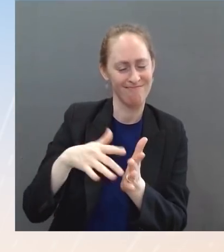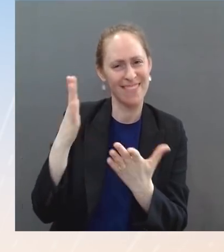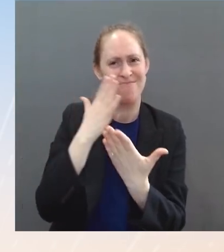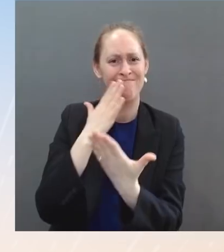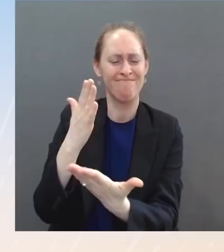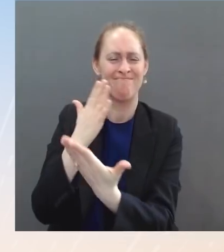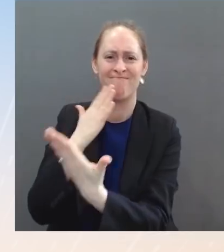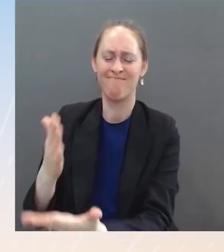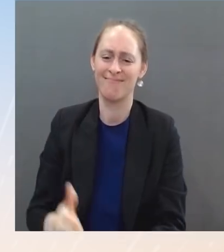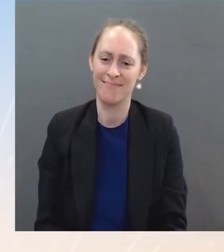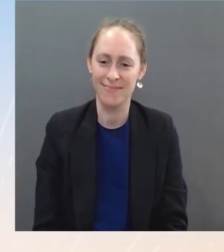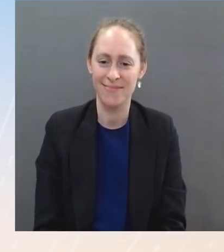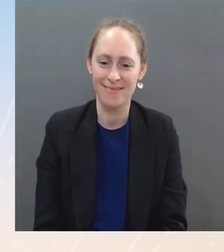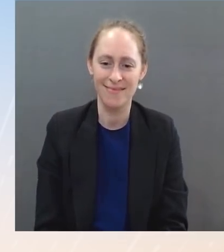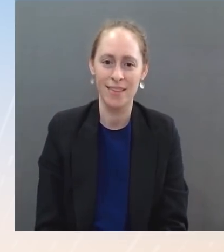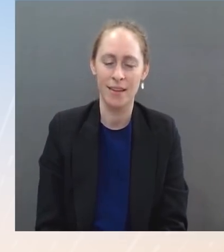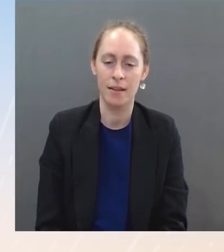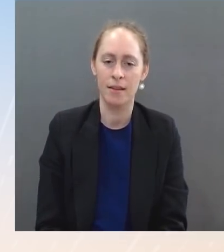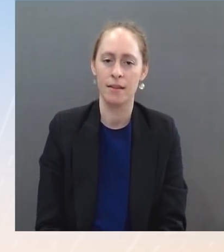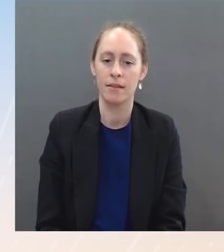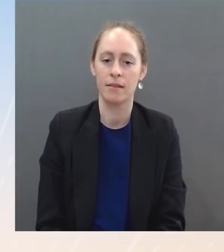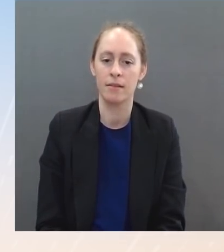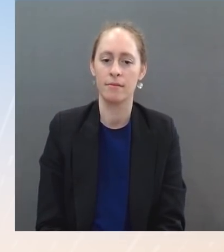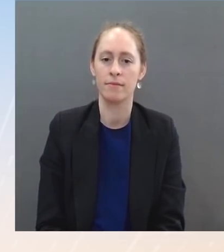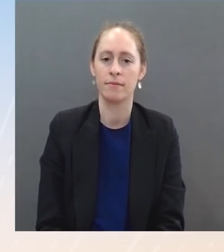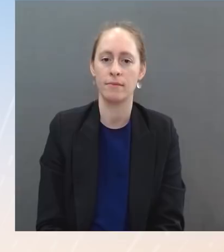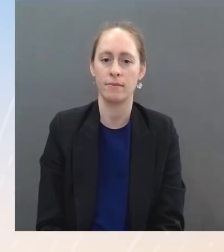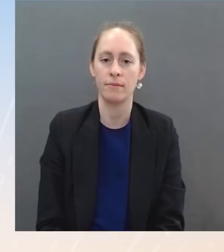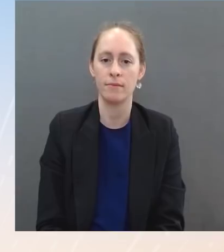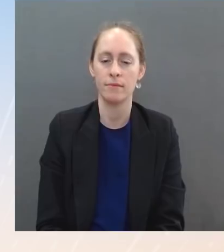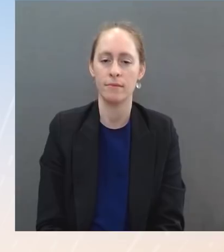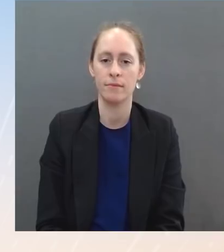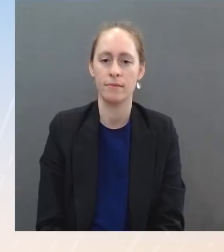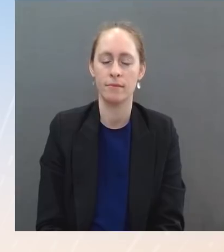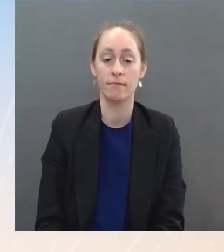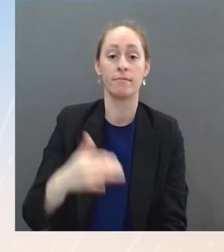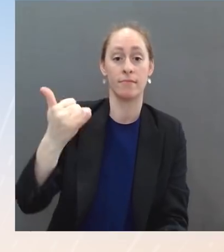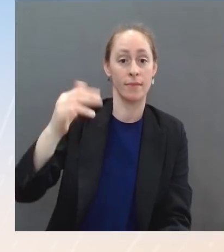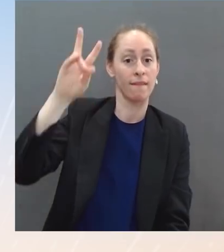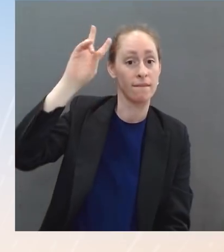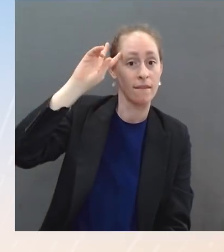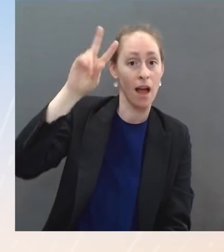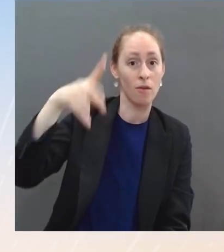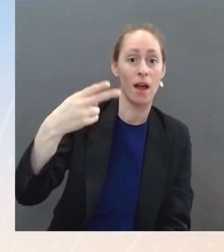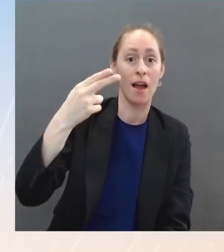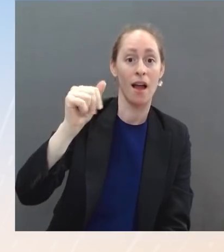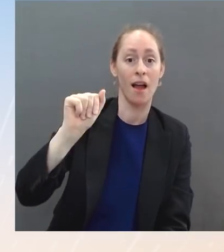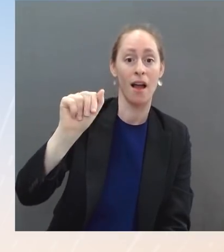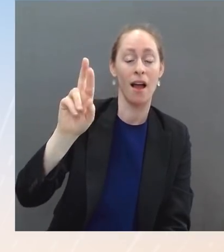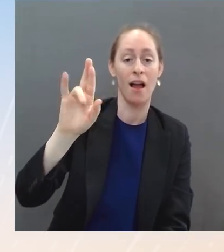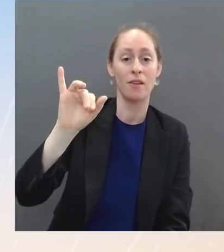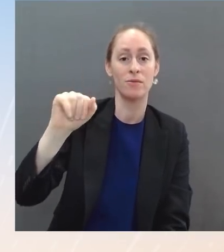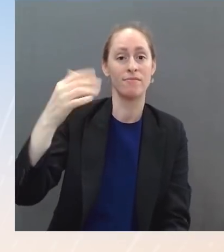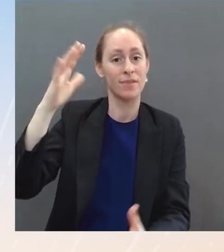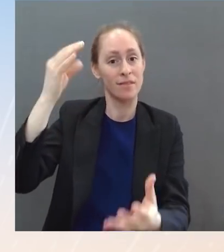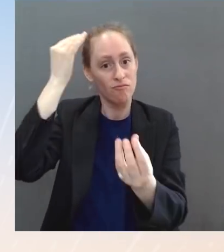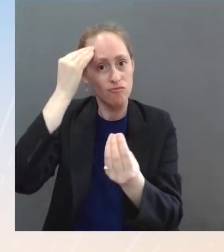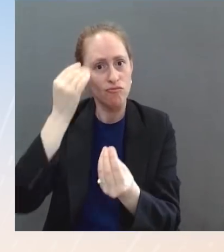Today, Vice President Harris and administration officials announced the Biden-Harris Action Plan for Building Better School Infrastructure.